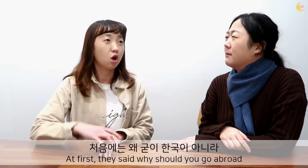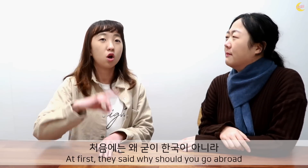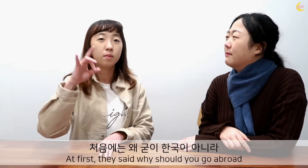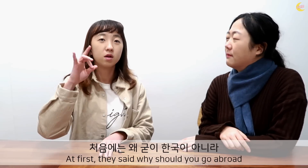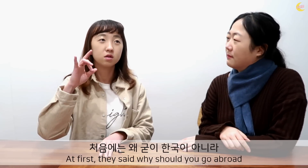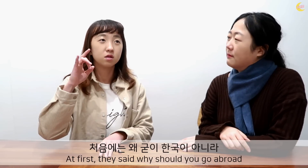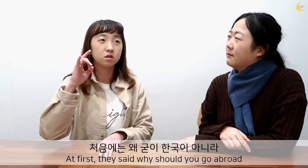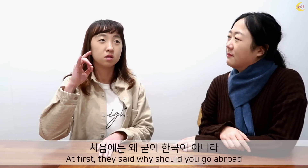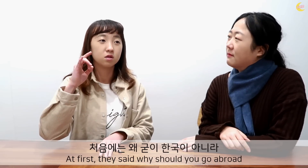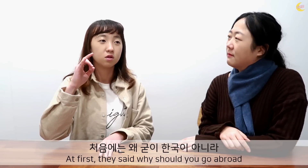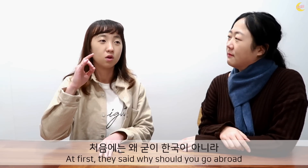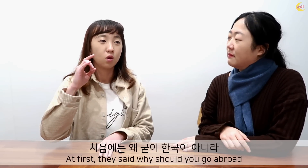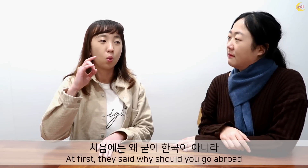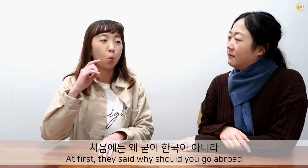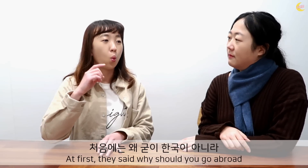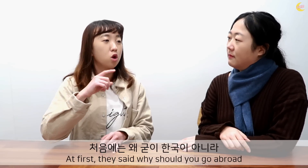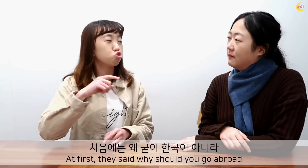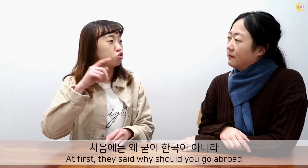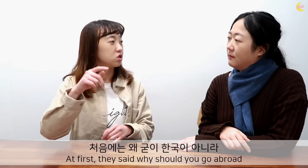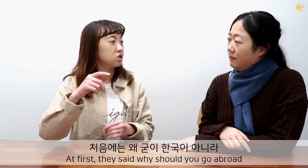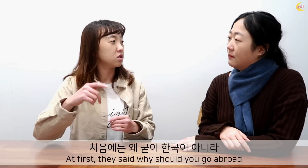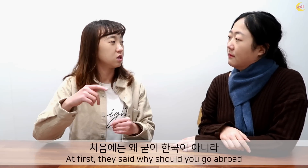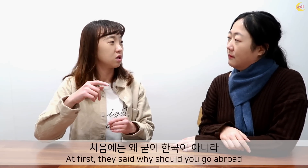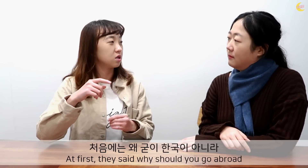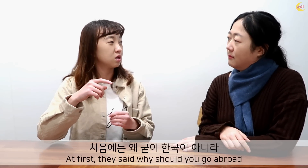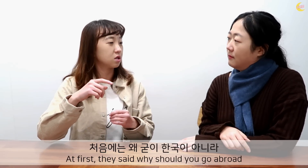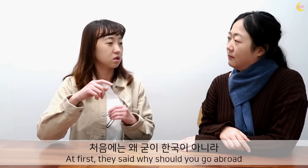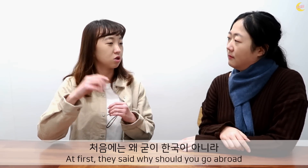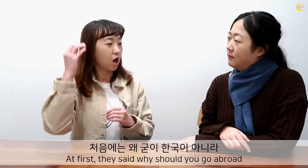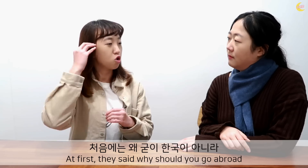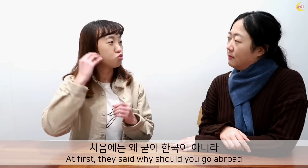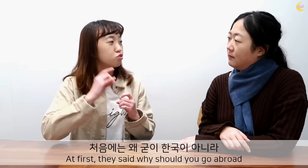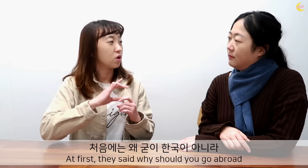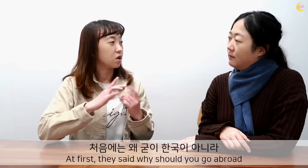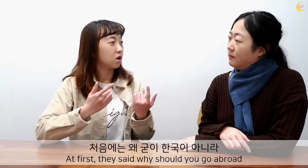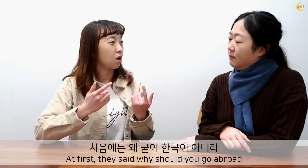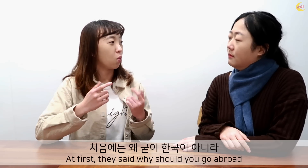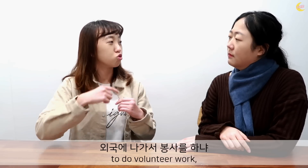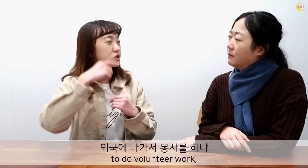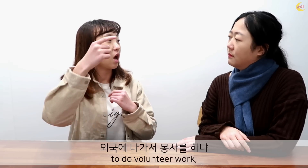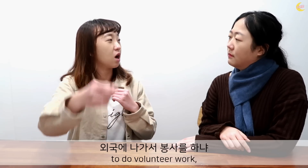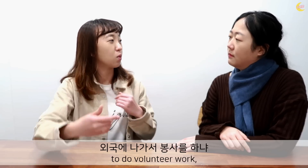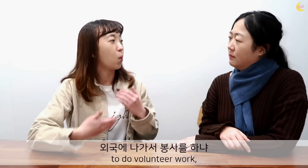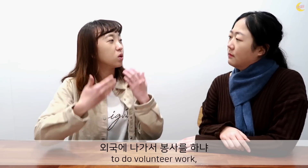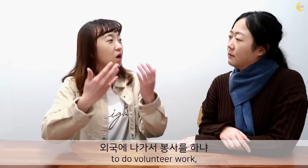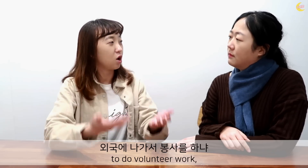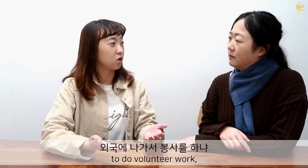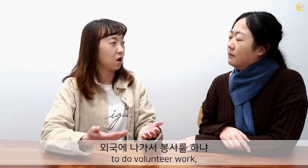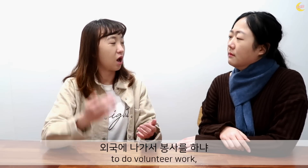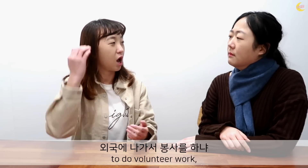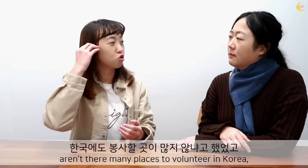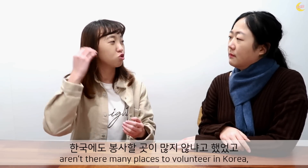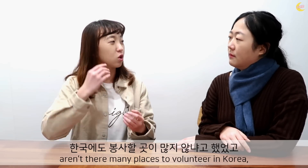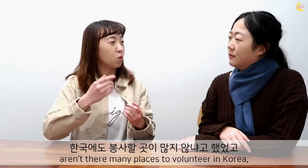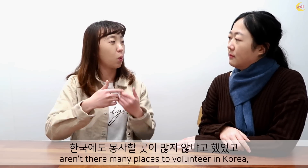At first, they said why should you go abroad to do volunteer work,